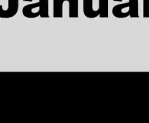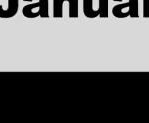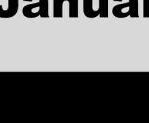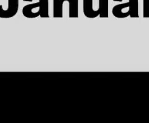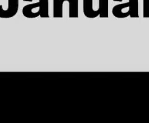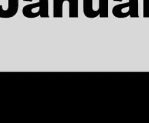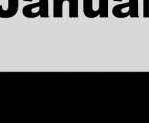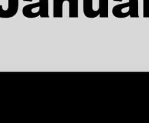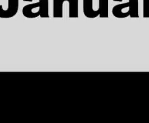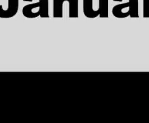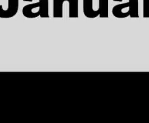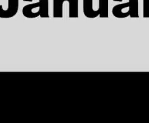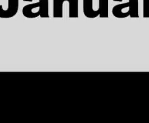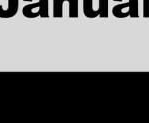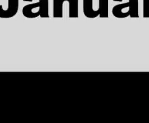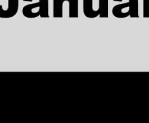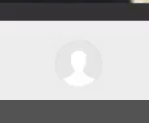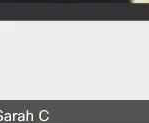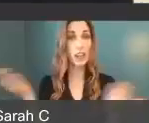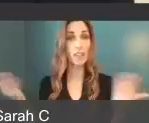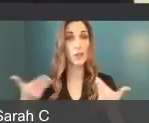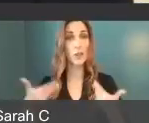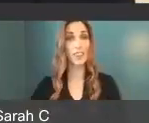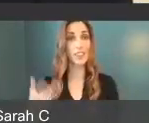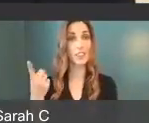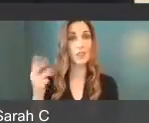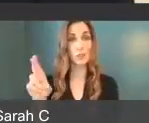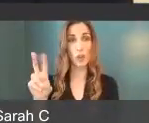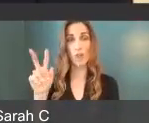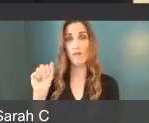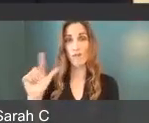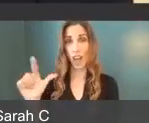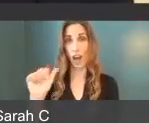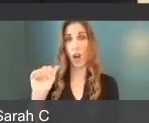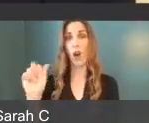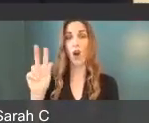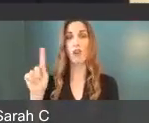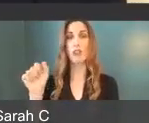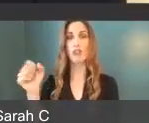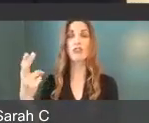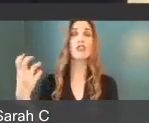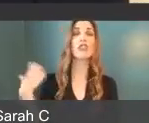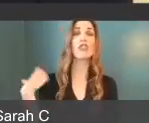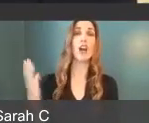Good afternoon, everyone. This is Dr. Val Arkoosh, Chair of the Montgomery County Board of Commissioners.